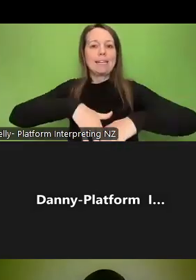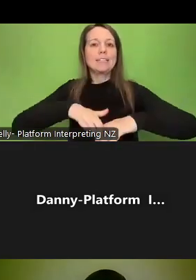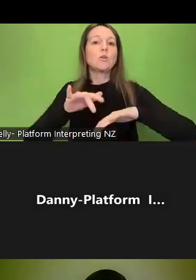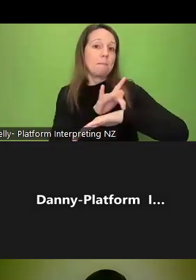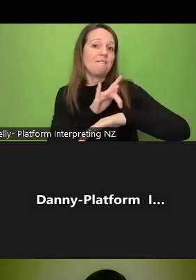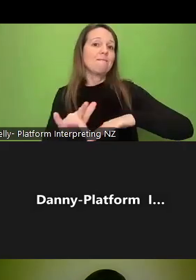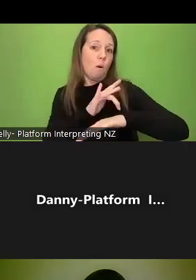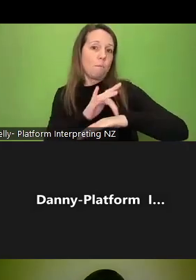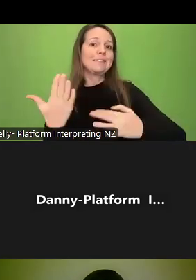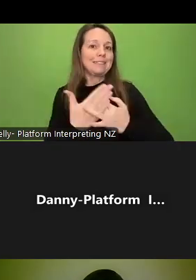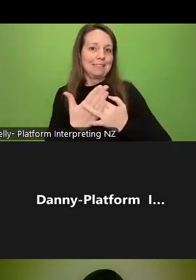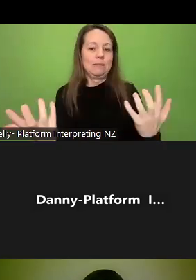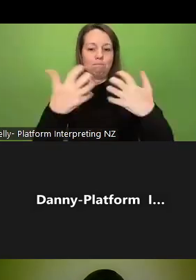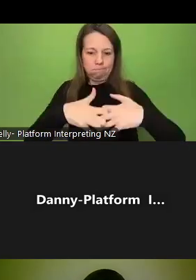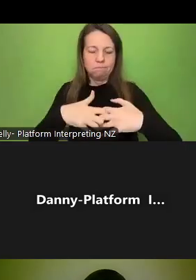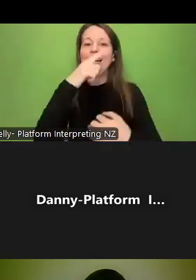there's quite a few different options here.